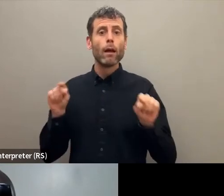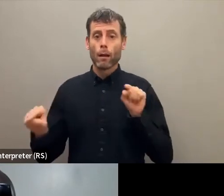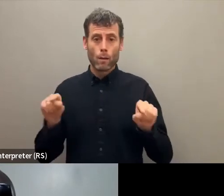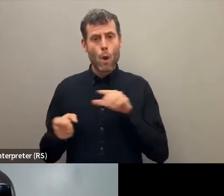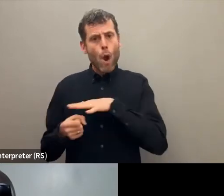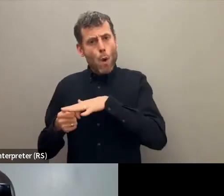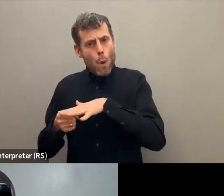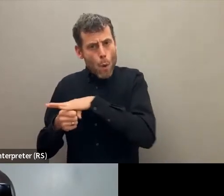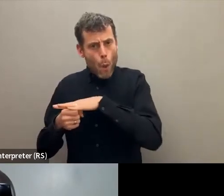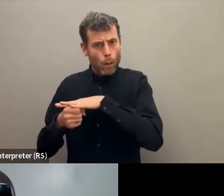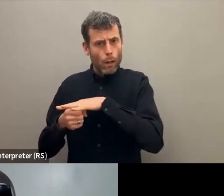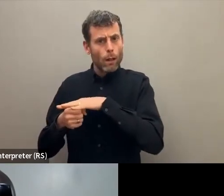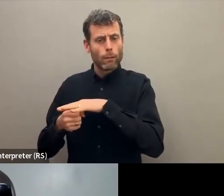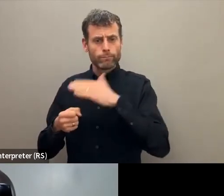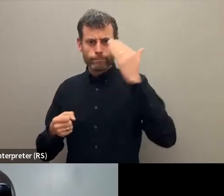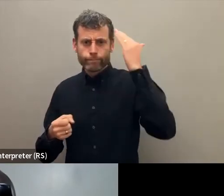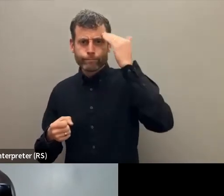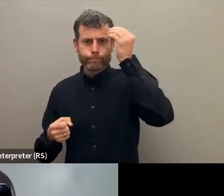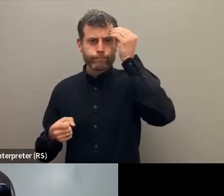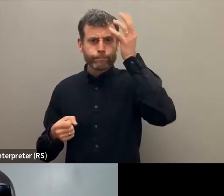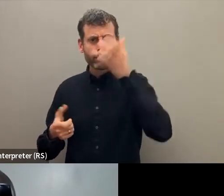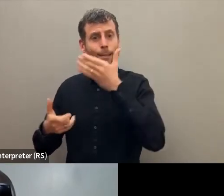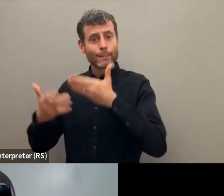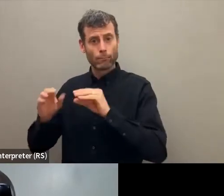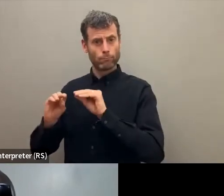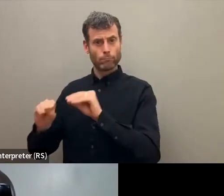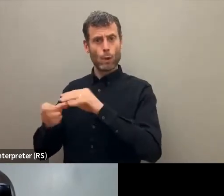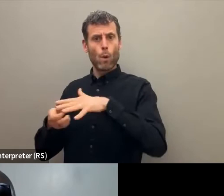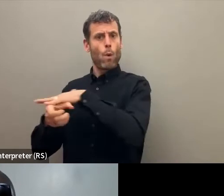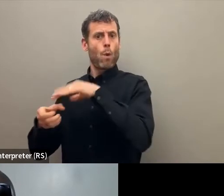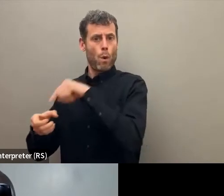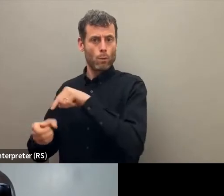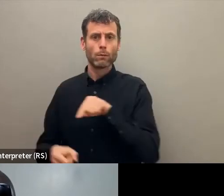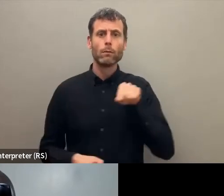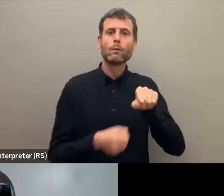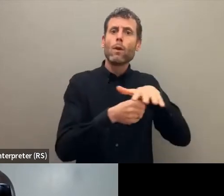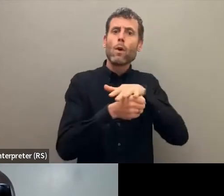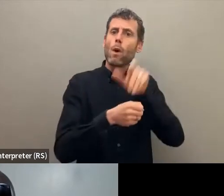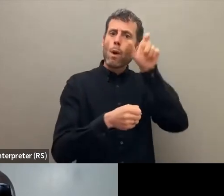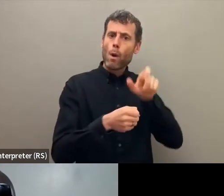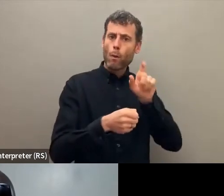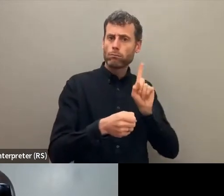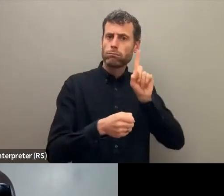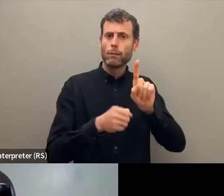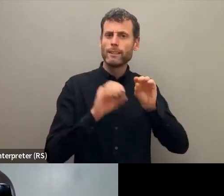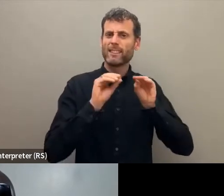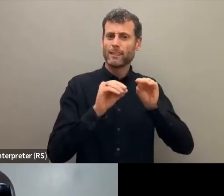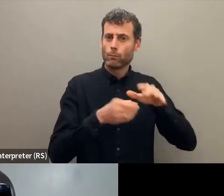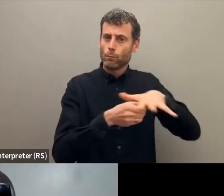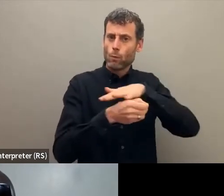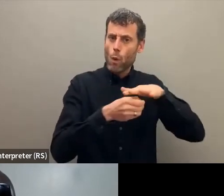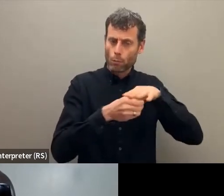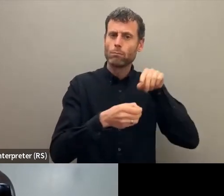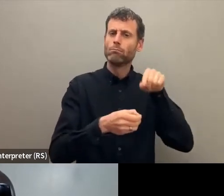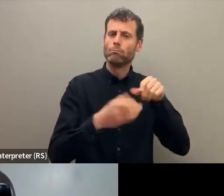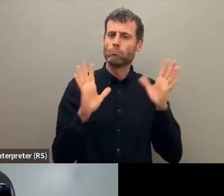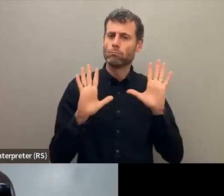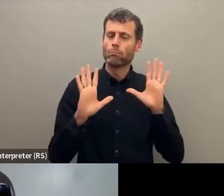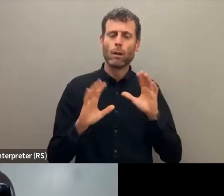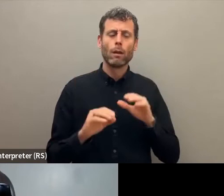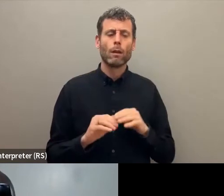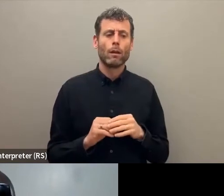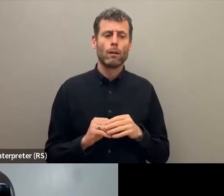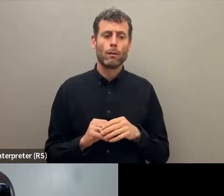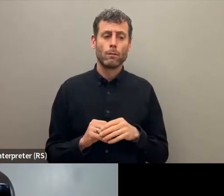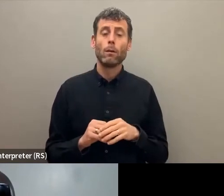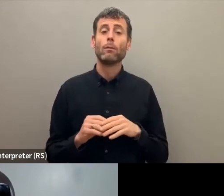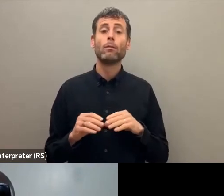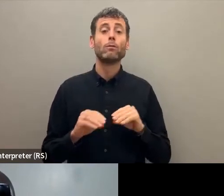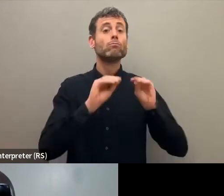Elizabeth Lockwood: For example, using the Washington group questions which will hear about more later and this really raises questions on the quality usefulness and compatibility of the data.